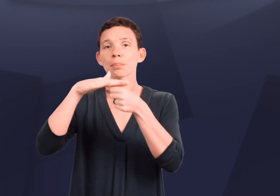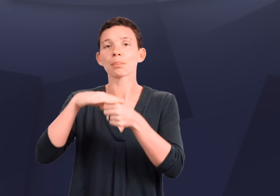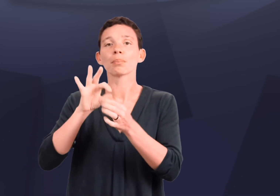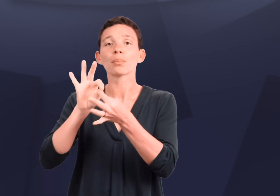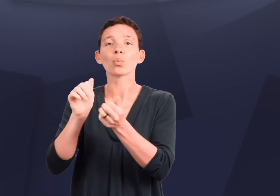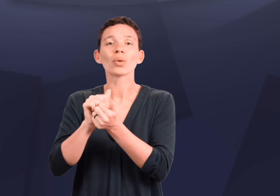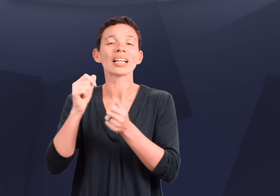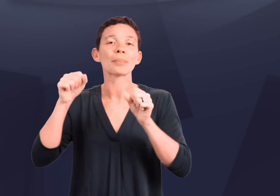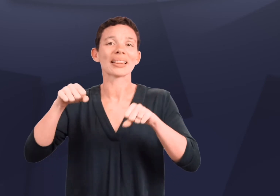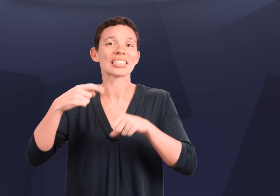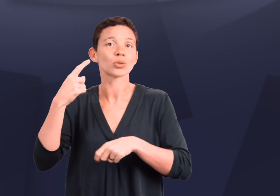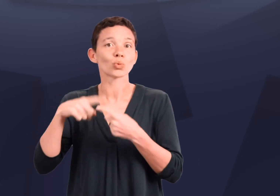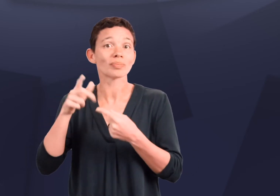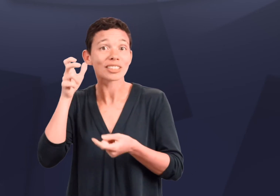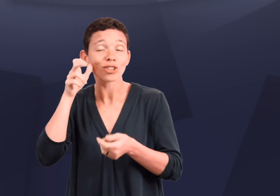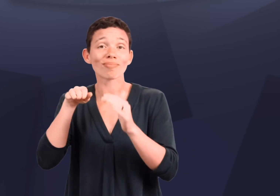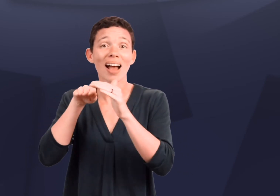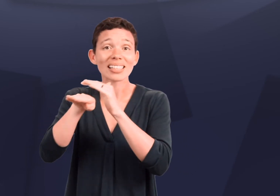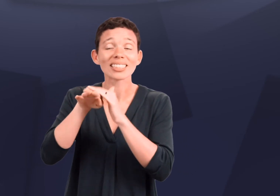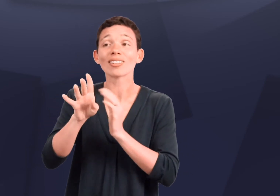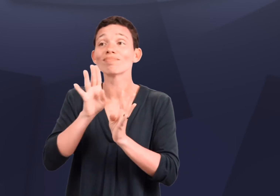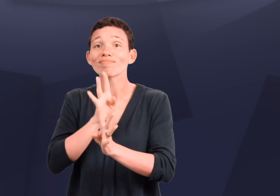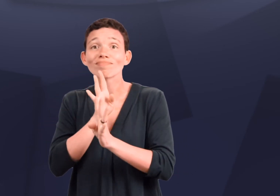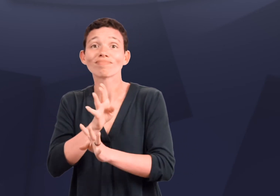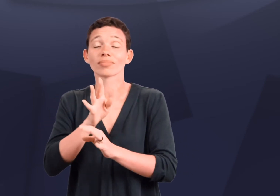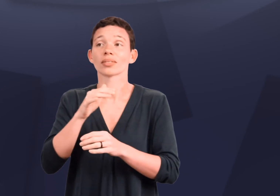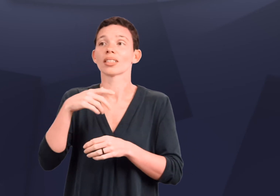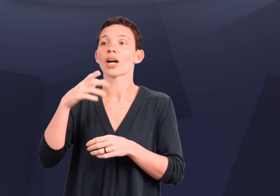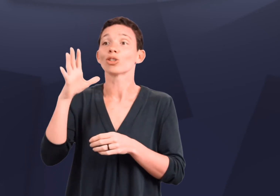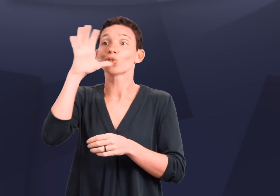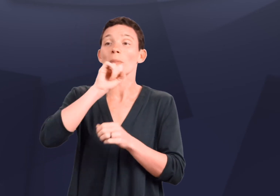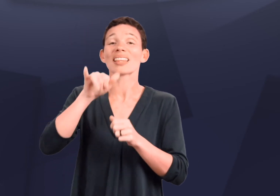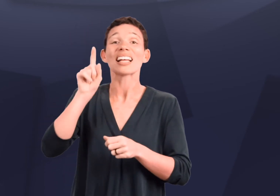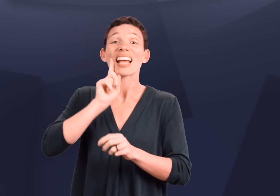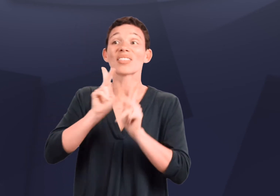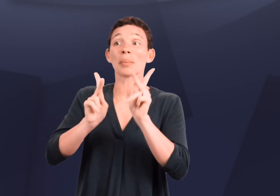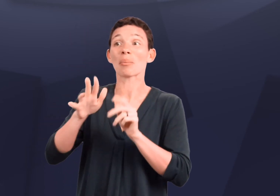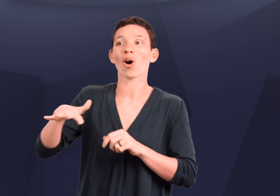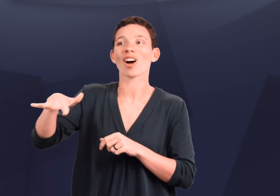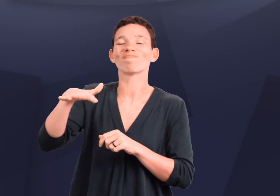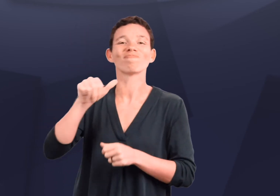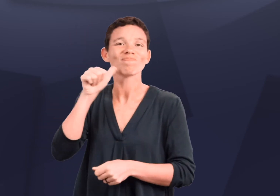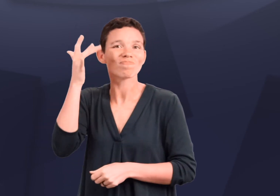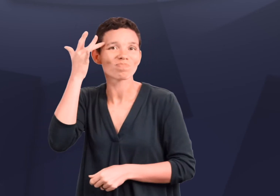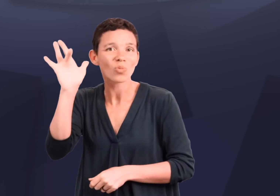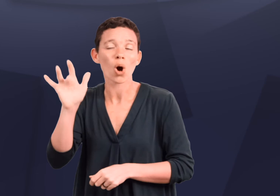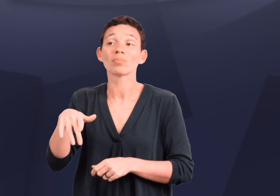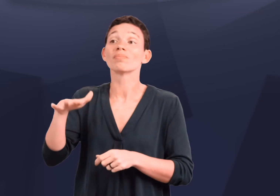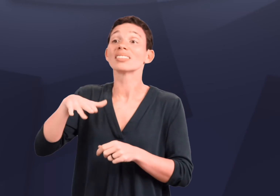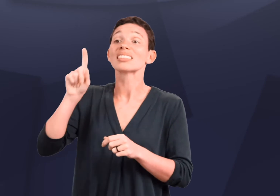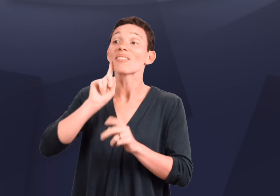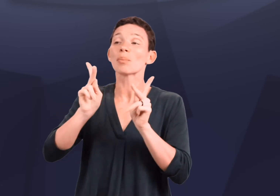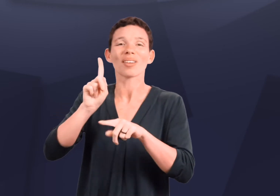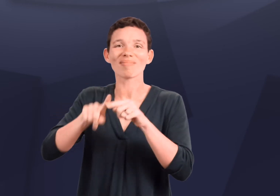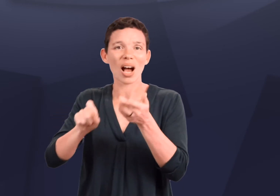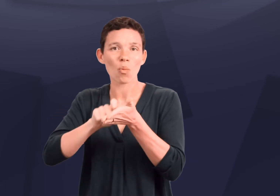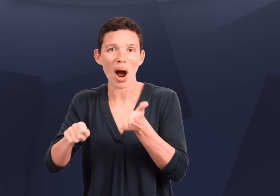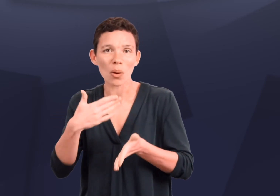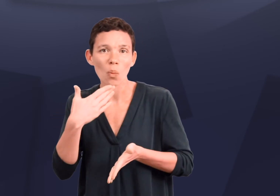Audism, oppression based on ability to hear and access to verbal speech. It's based on an assumption that deaf people are unintelligent,